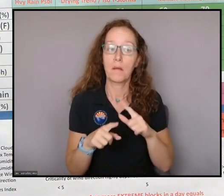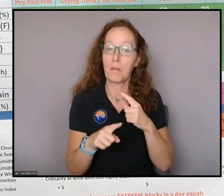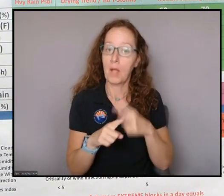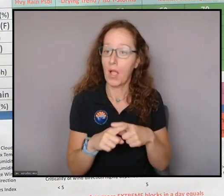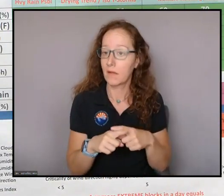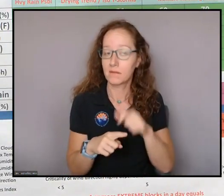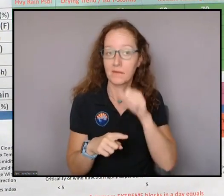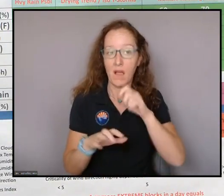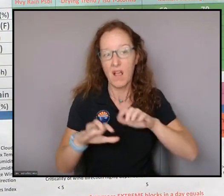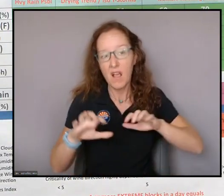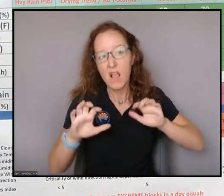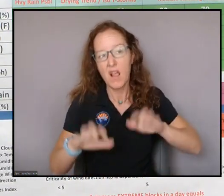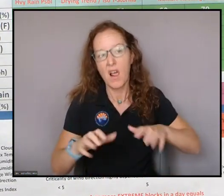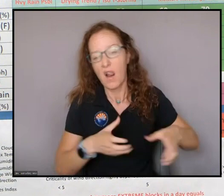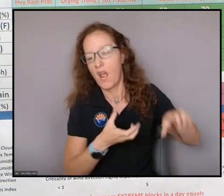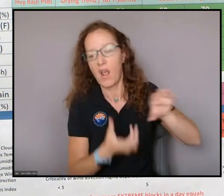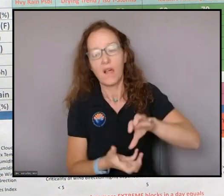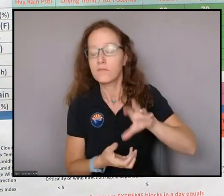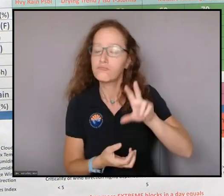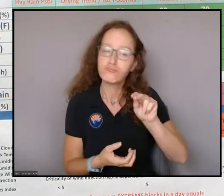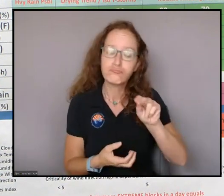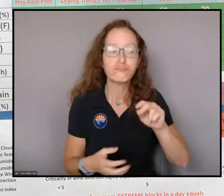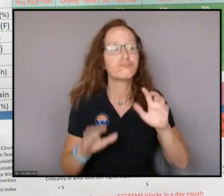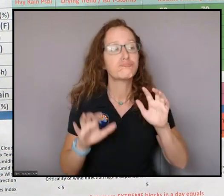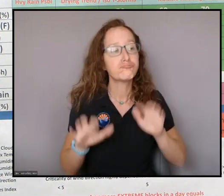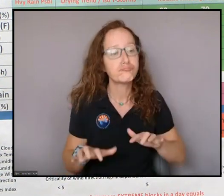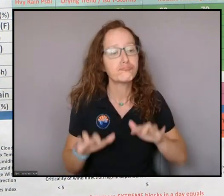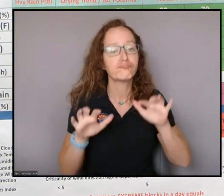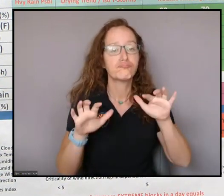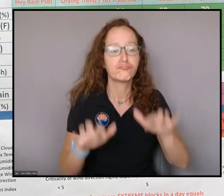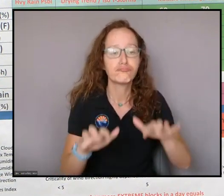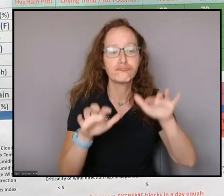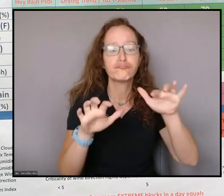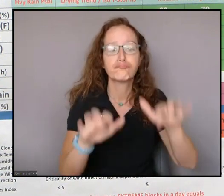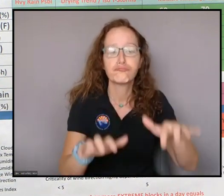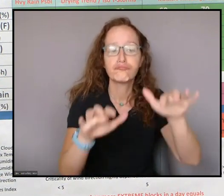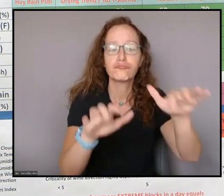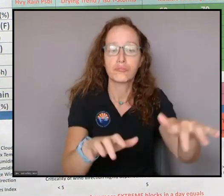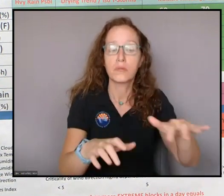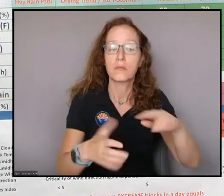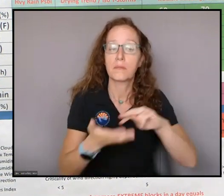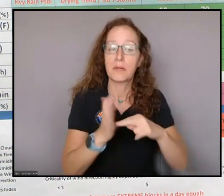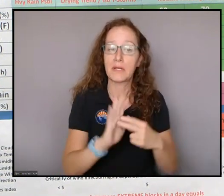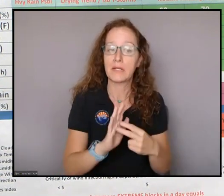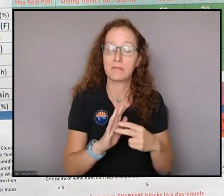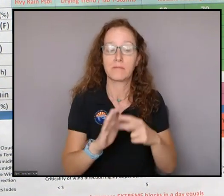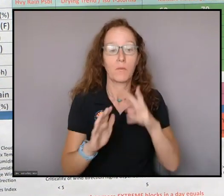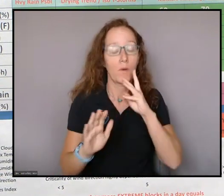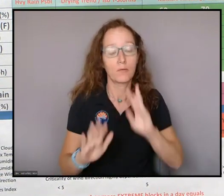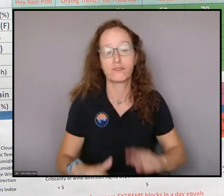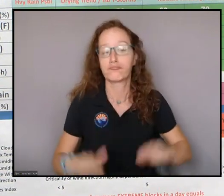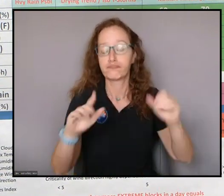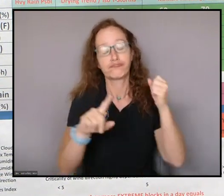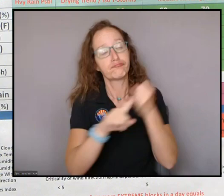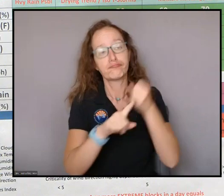mitigating any flash flood conditions. So, the beneficial rain has been slow and steady. It's been quite a